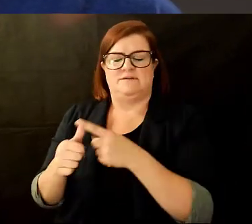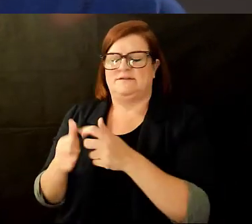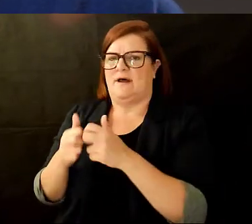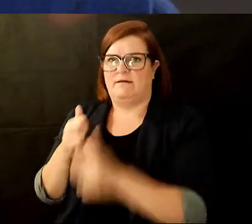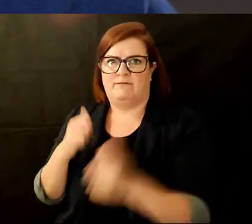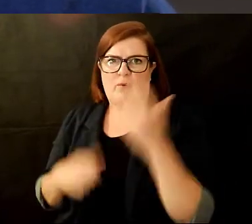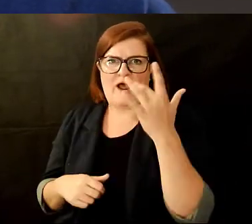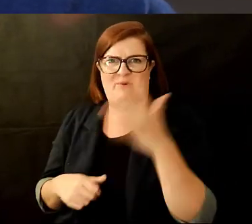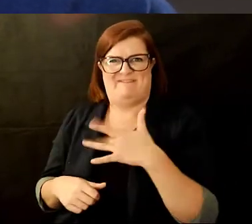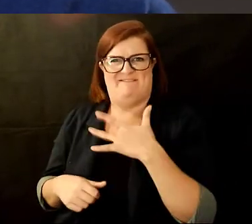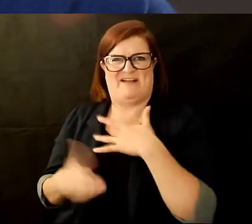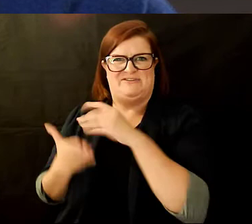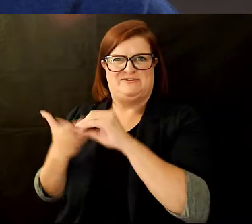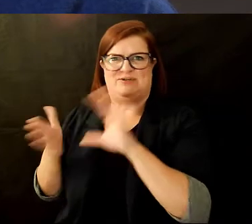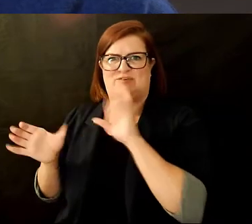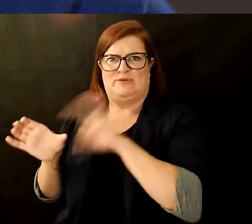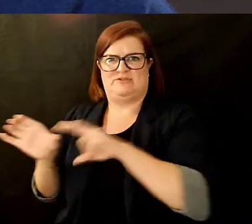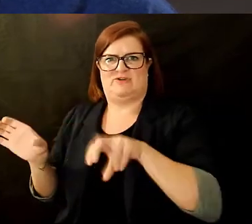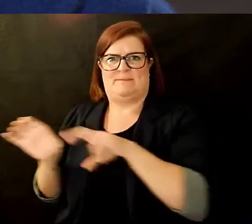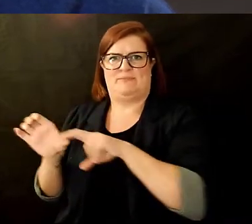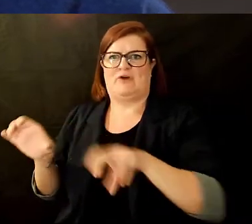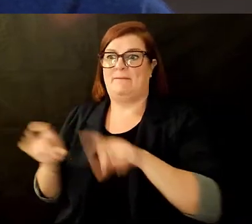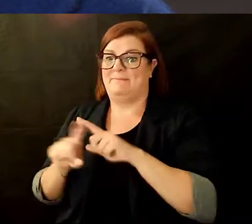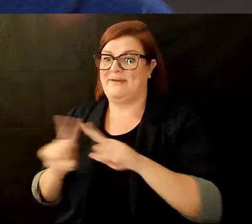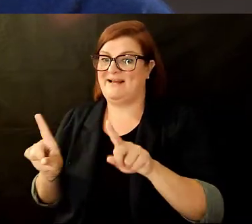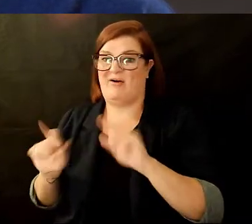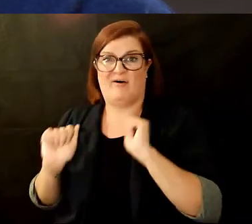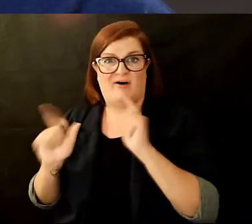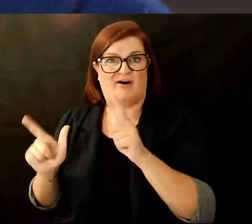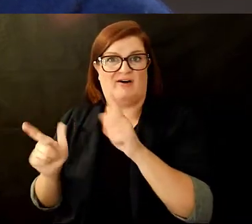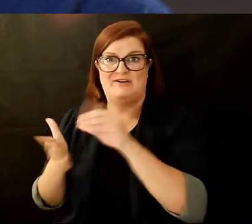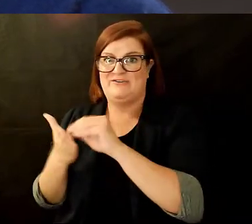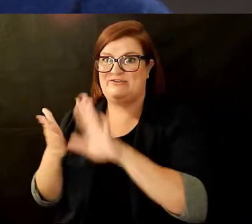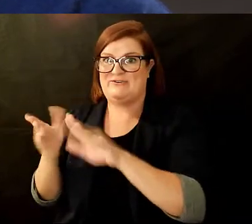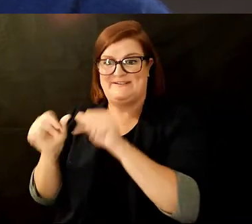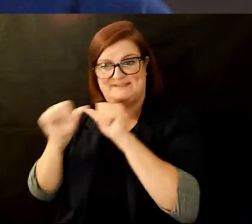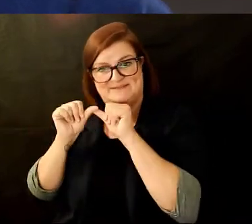we were going to lose a lot of students, but I'm really happy to say that we have not lost a student.